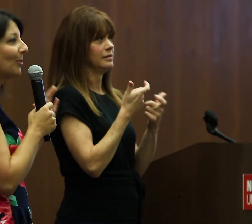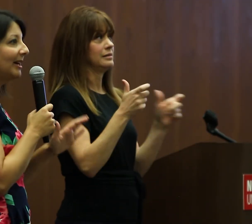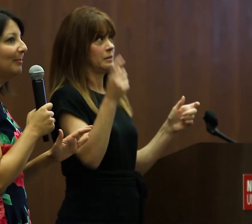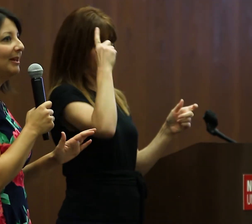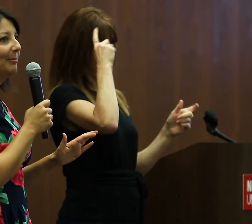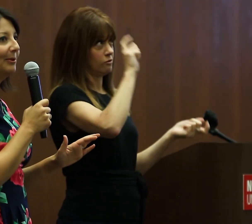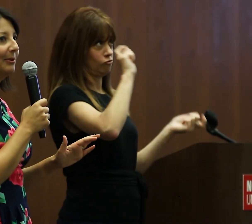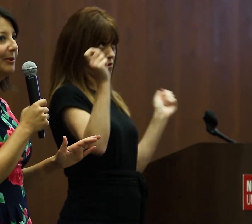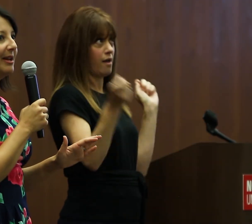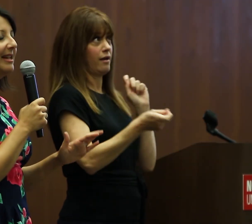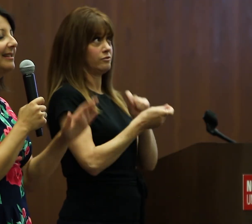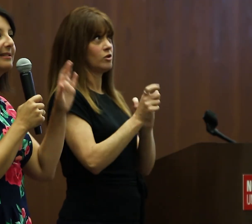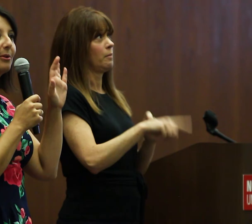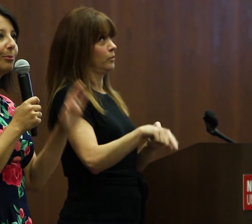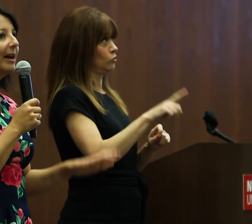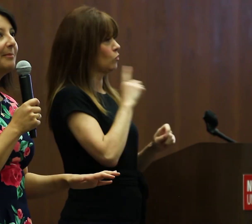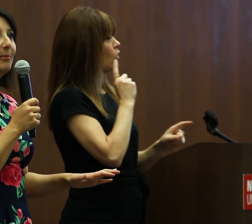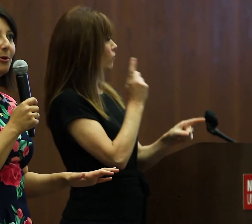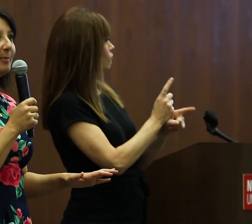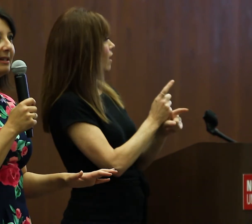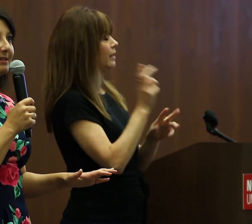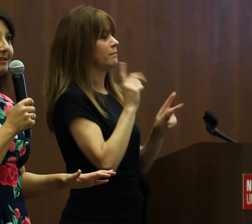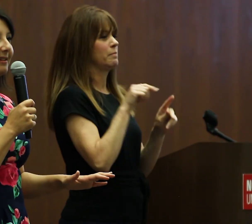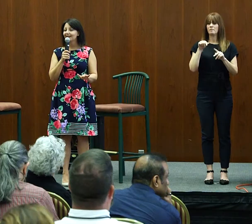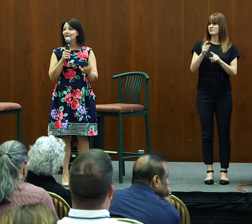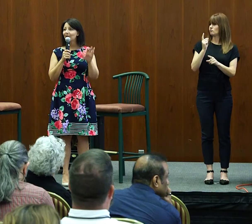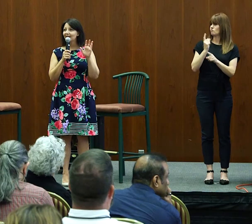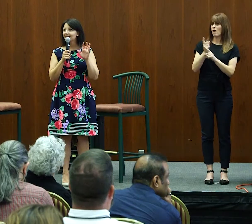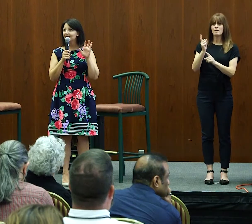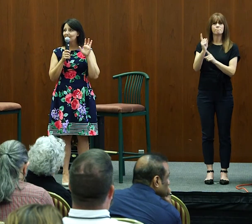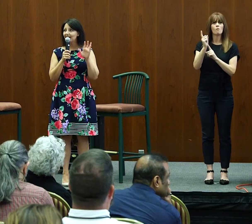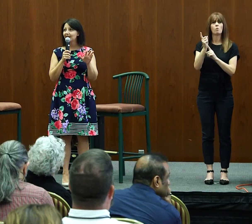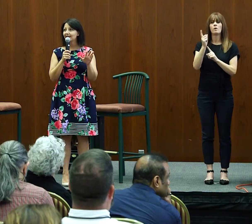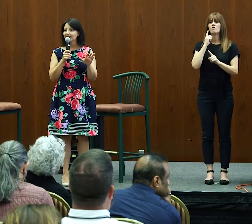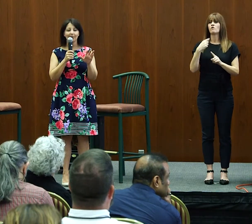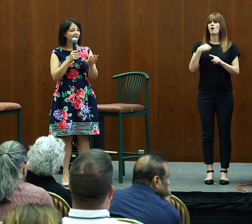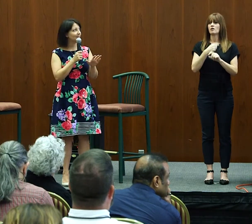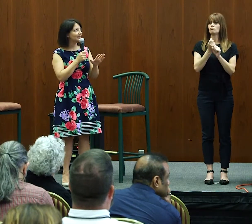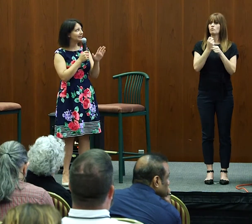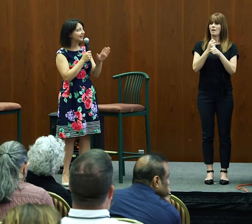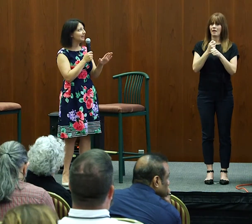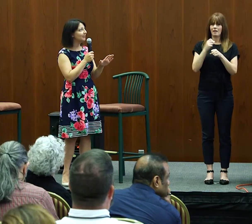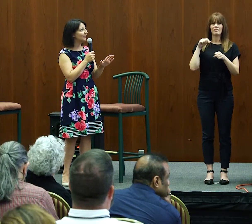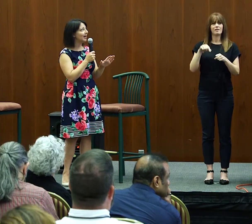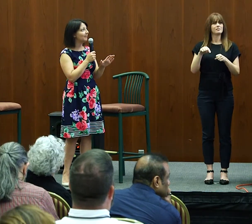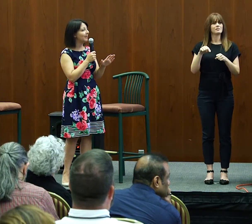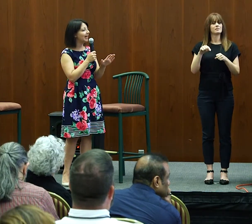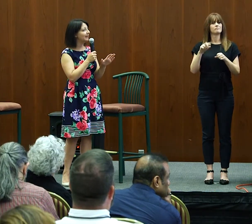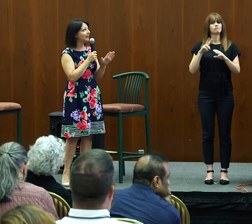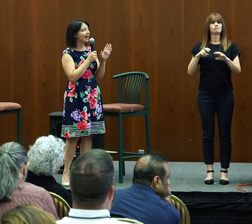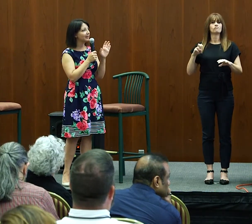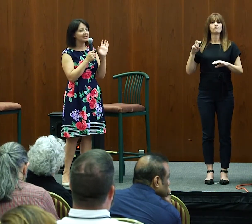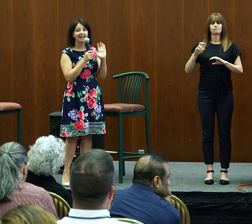right people. This is the right moment for us to make this incredible leap and take